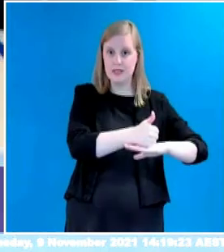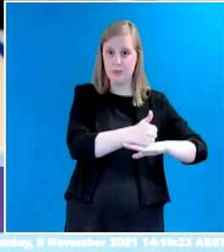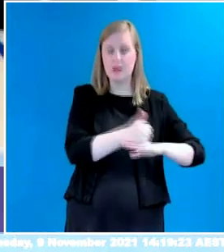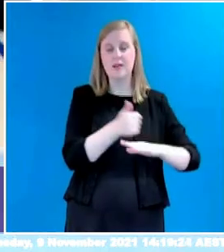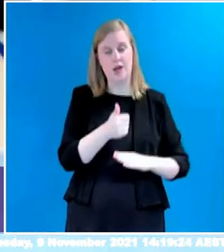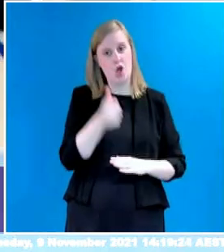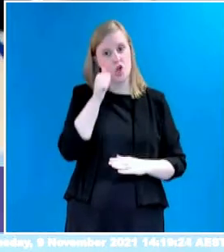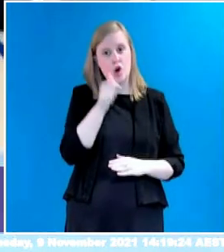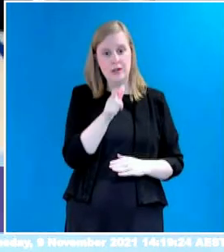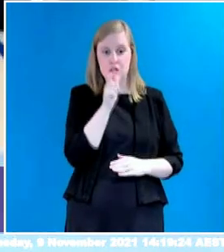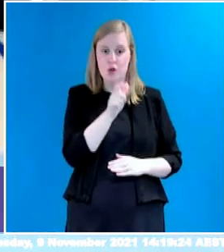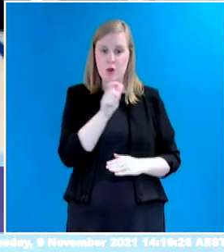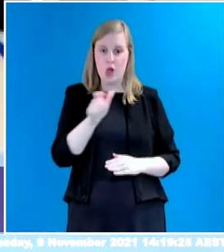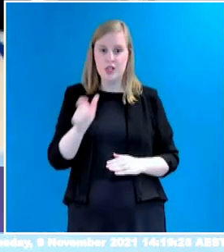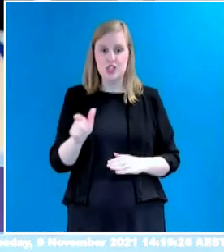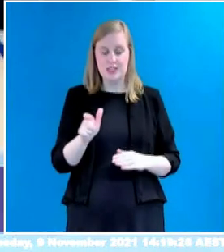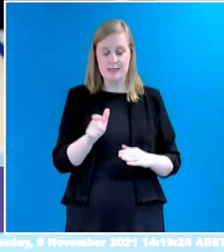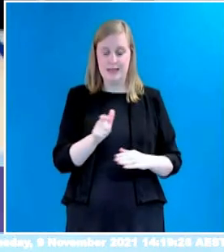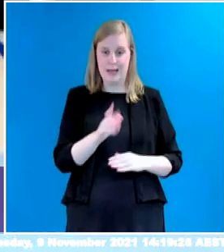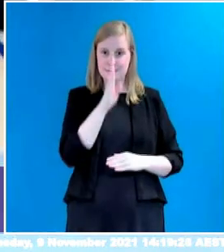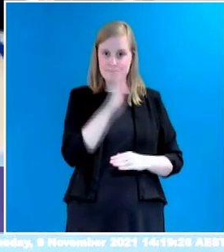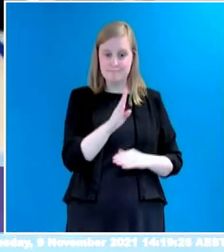We will get on to that shortly.